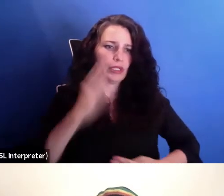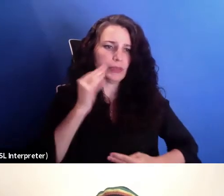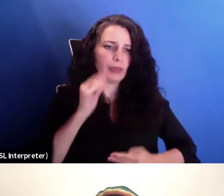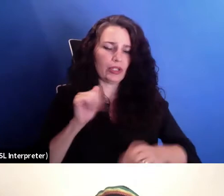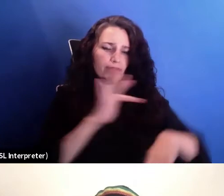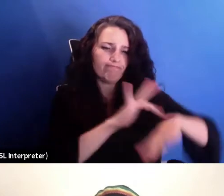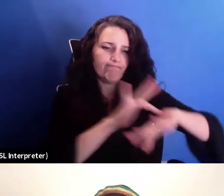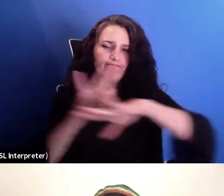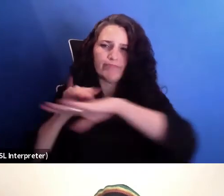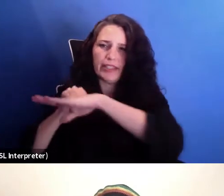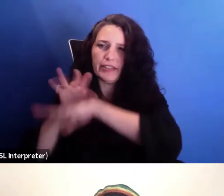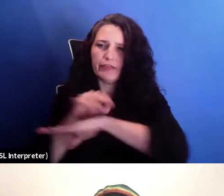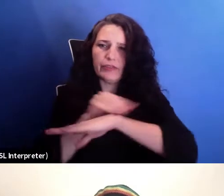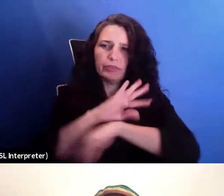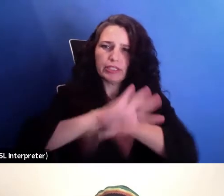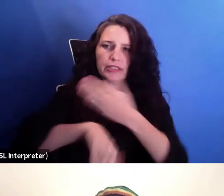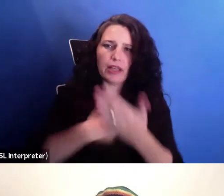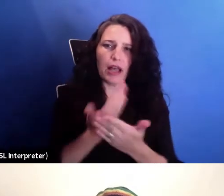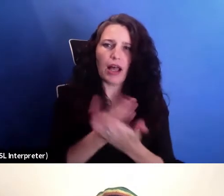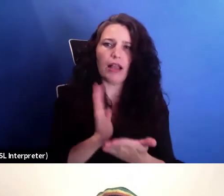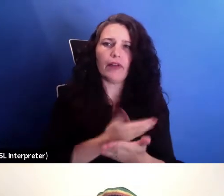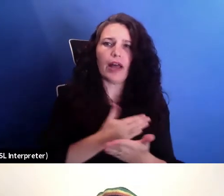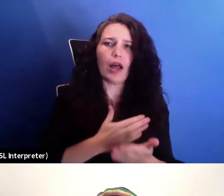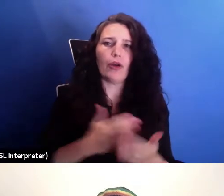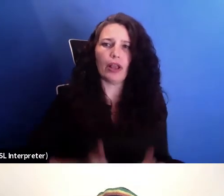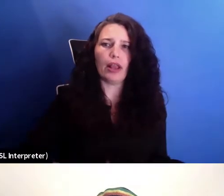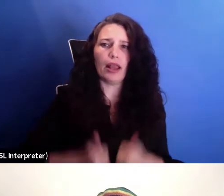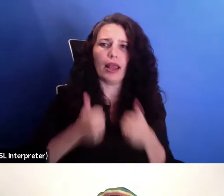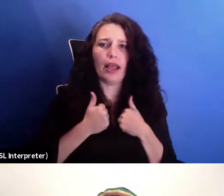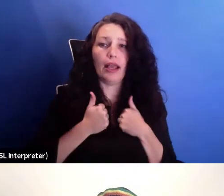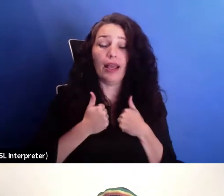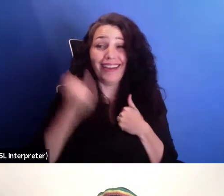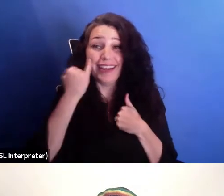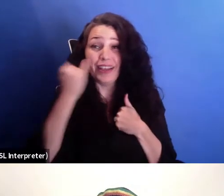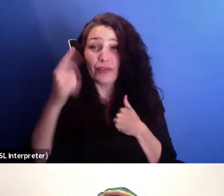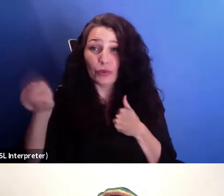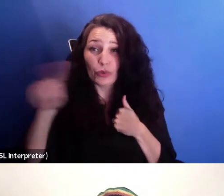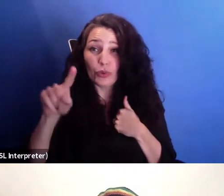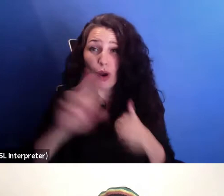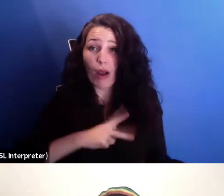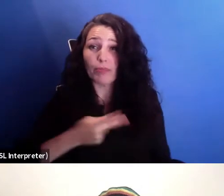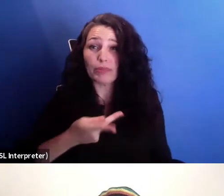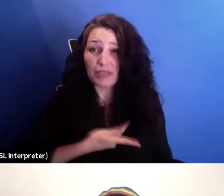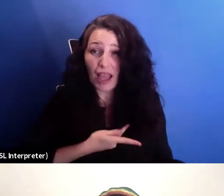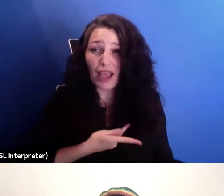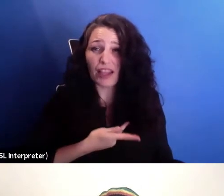for people who are upset about what's going on and who are concerned about healthcare